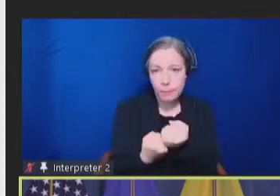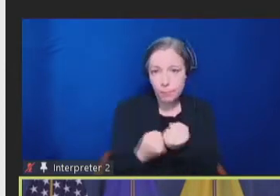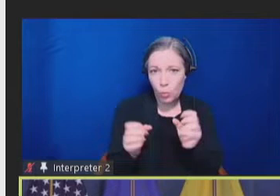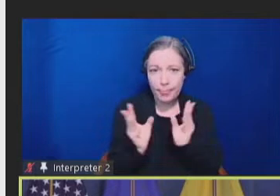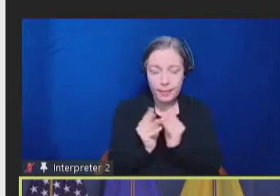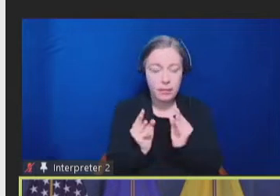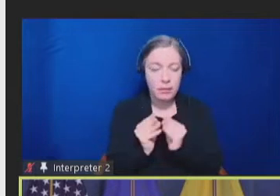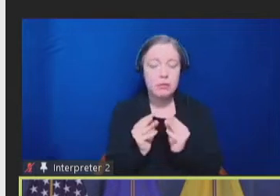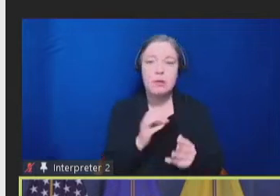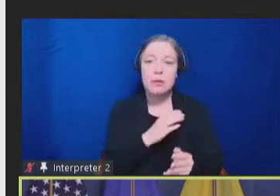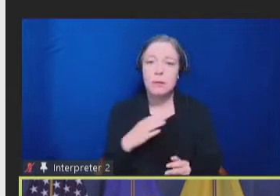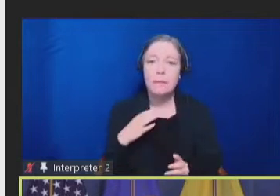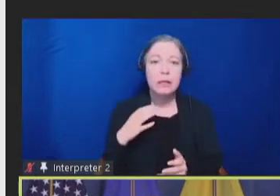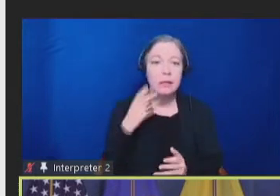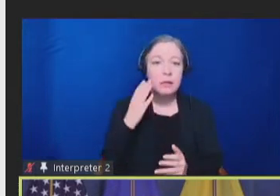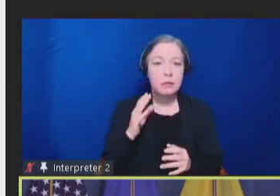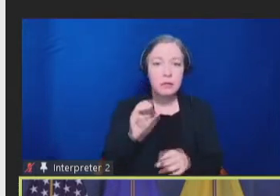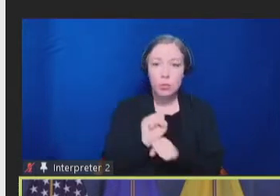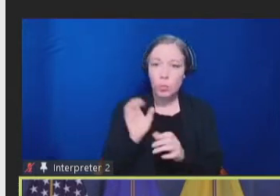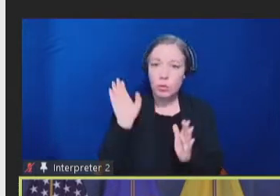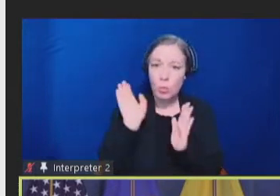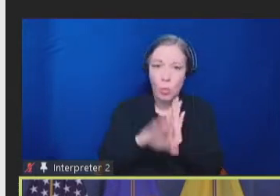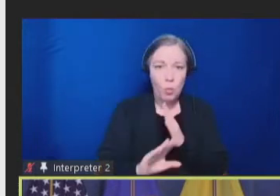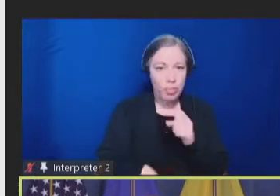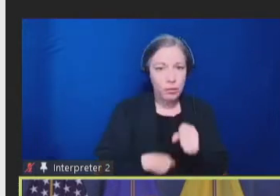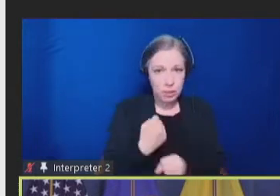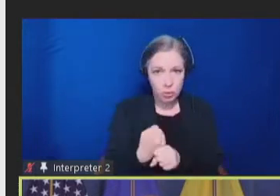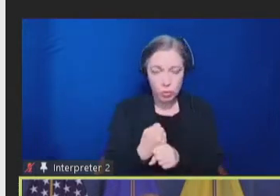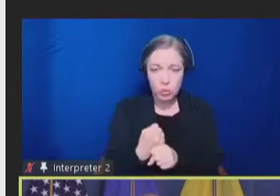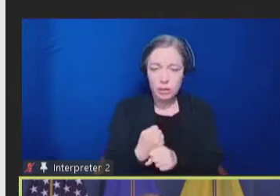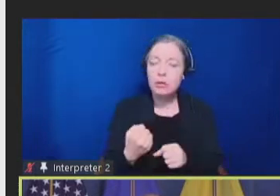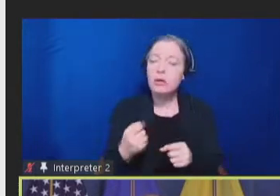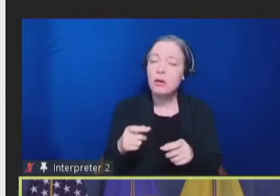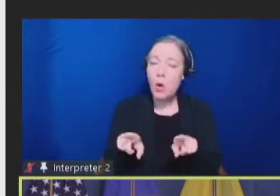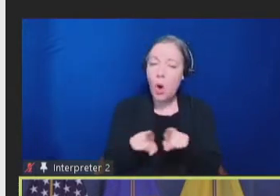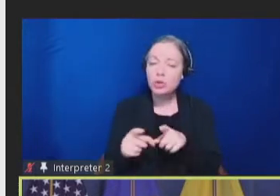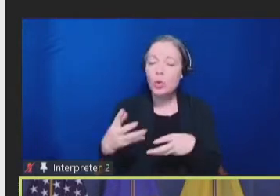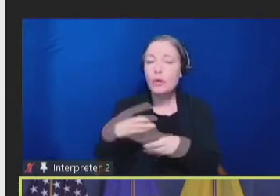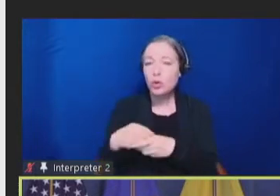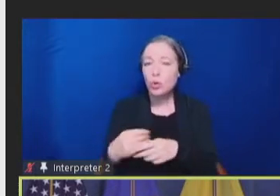This includes all of the support for the two subcommittees that Dr. Levine spoke of in her remarks.